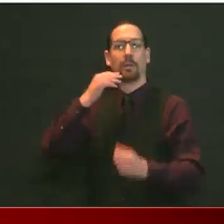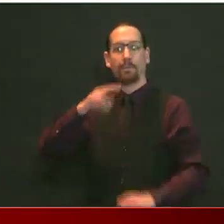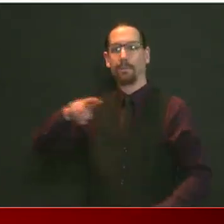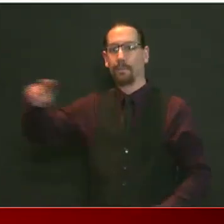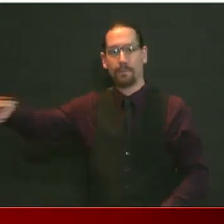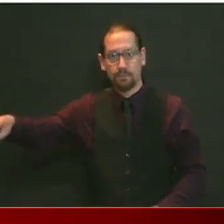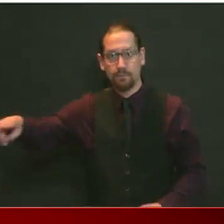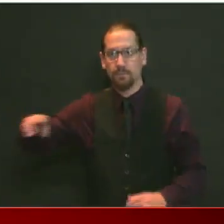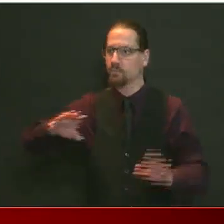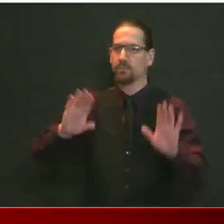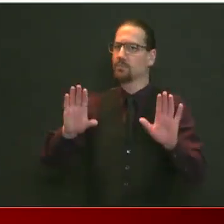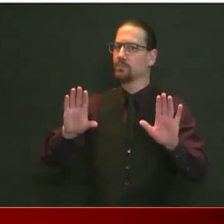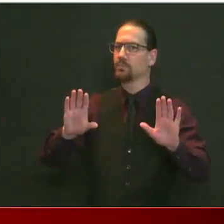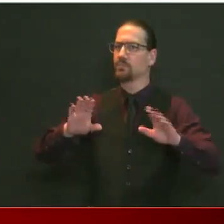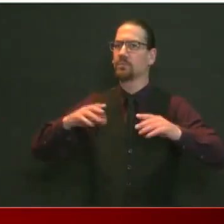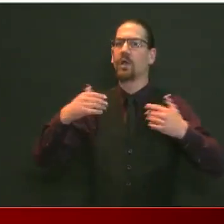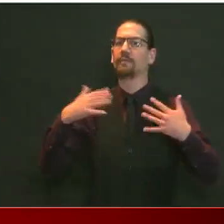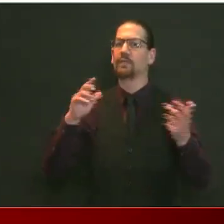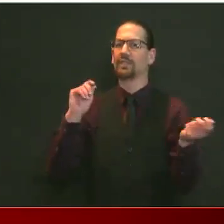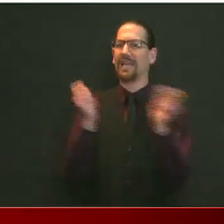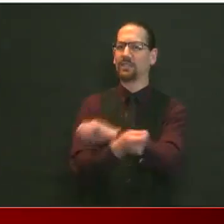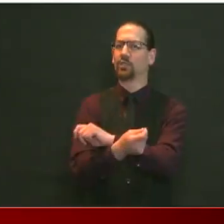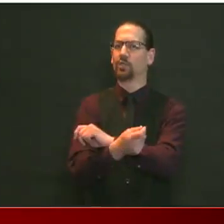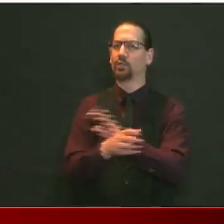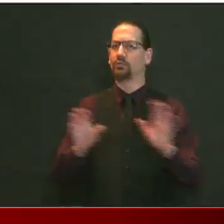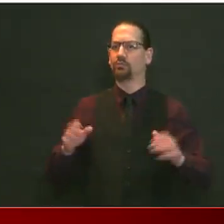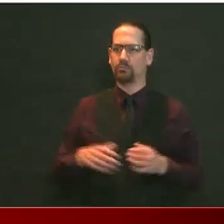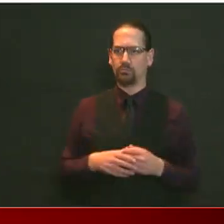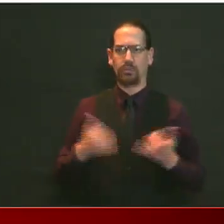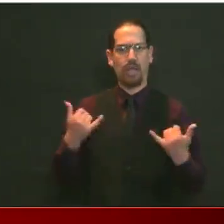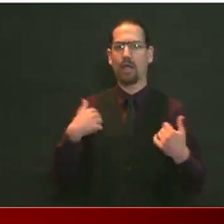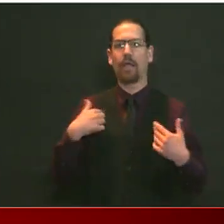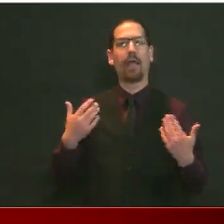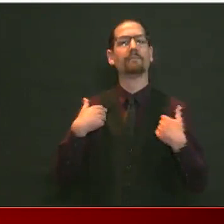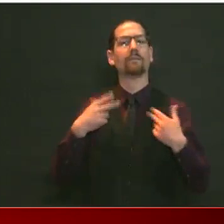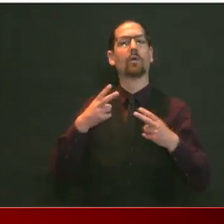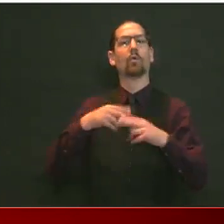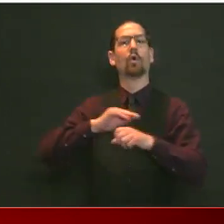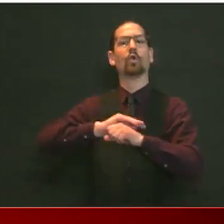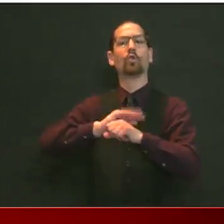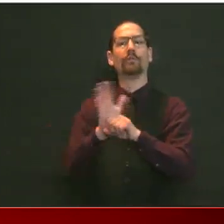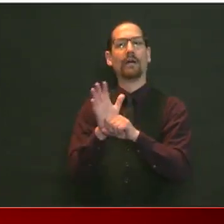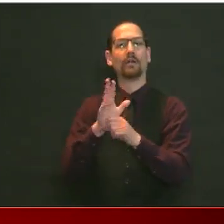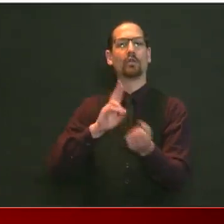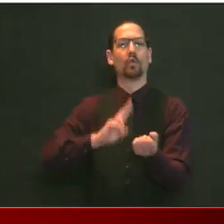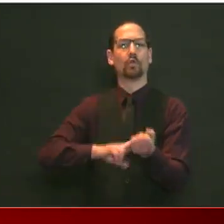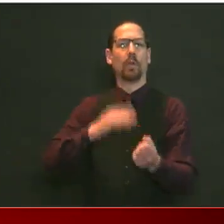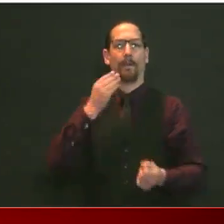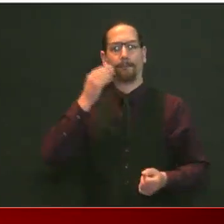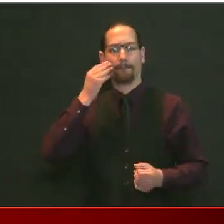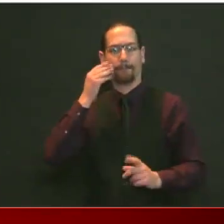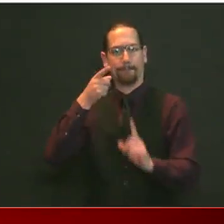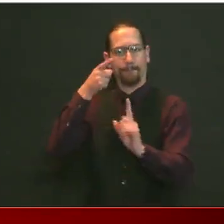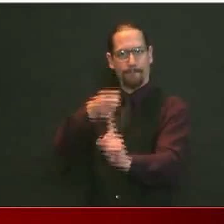TO NURSING HOMES. AND RELEASED TO MORE THAN ONE NURSING HOMES. AND NOW WE'VE MOVED TO A SYSTEM OF THE